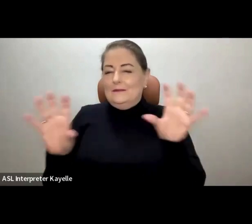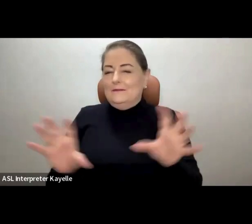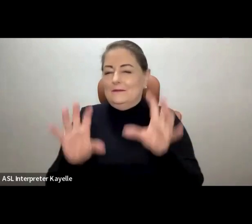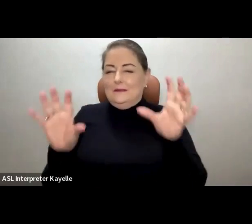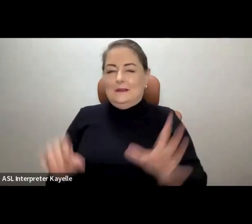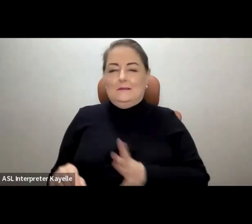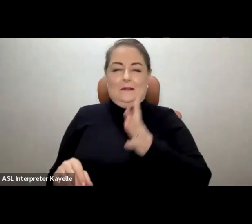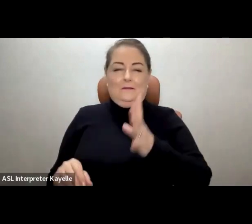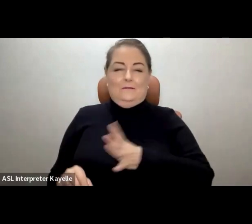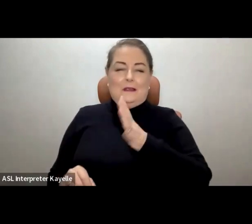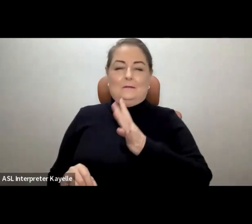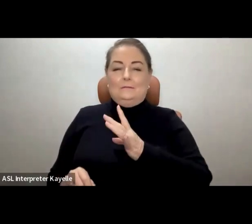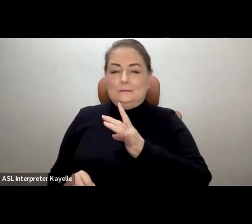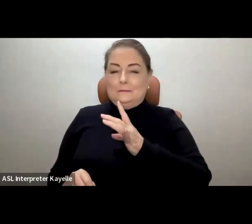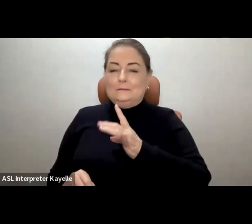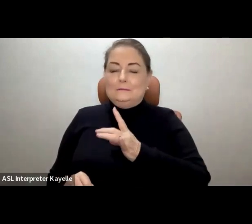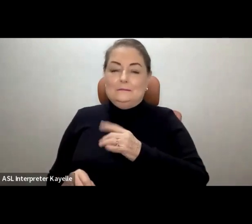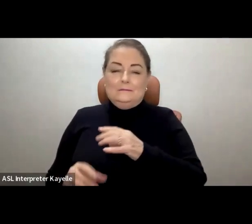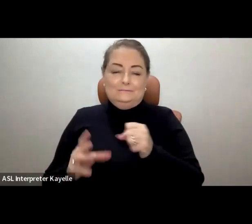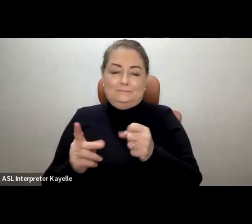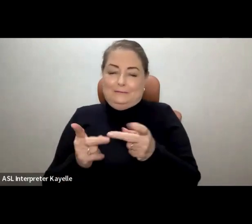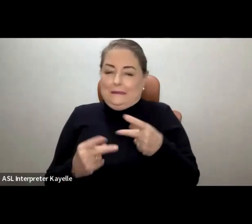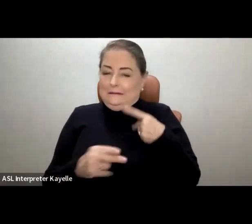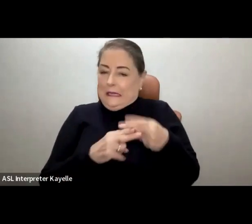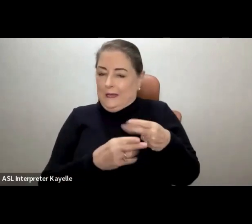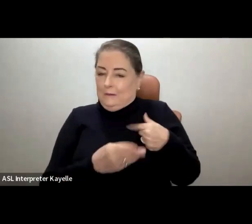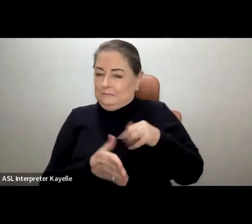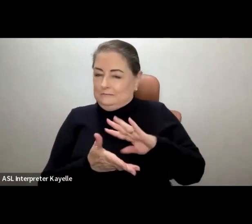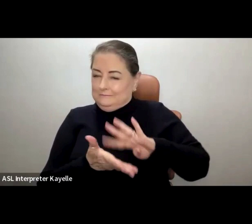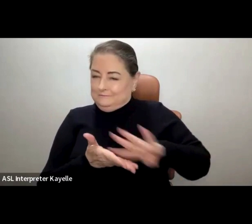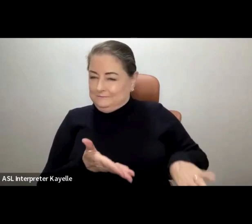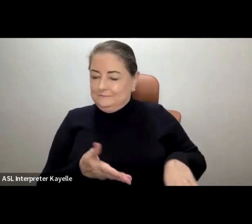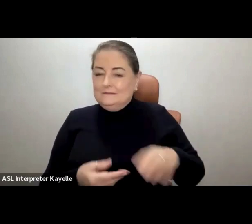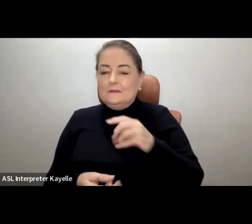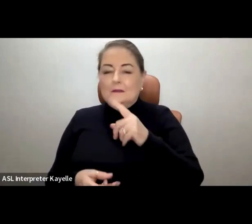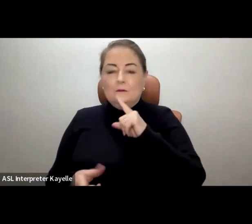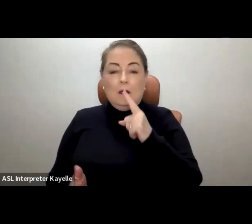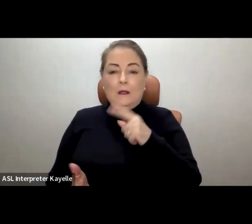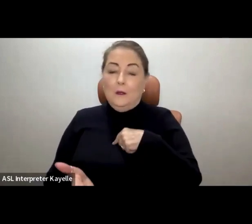name that got really excited about their accessibility. And